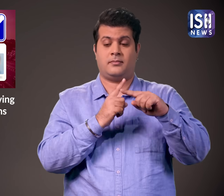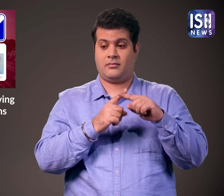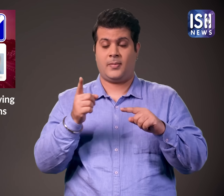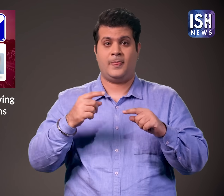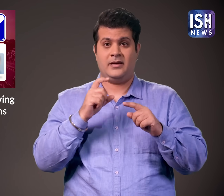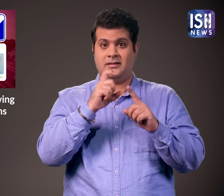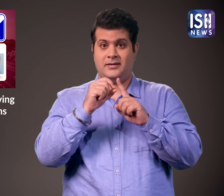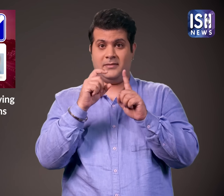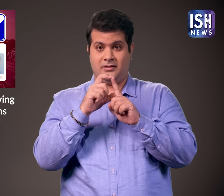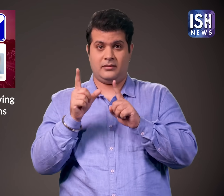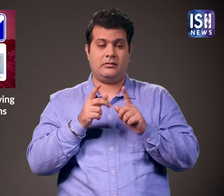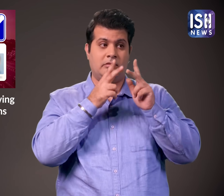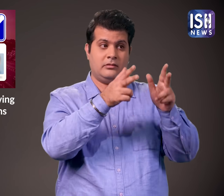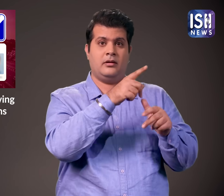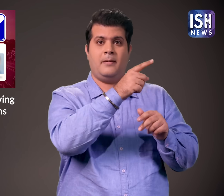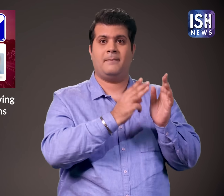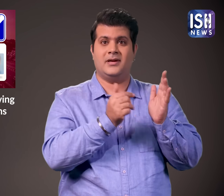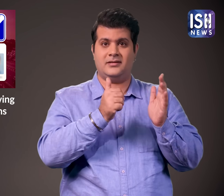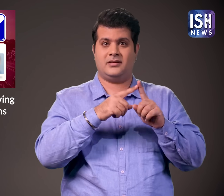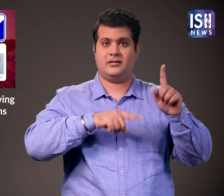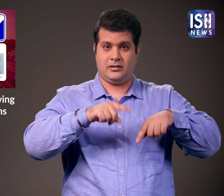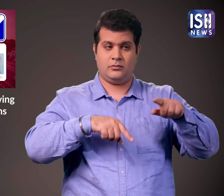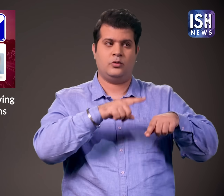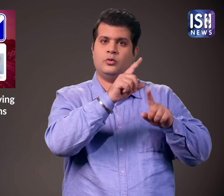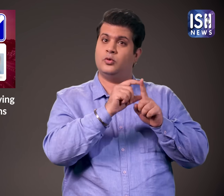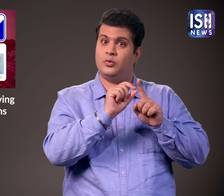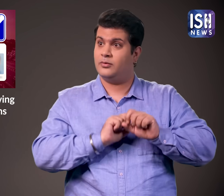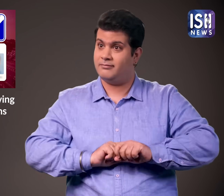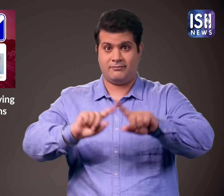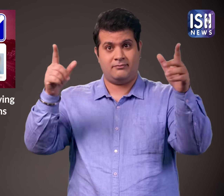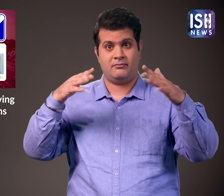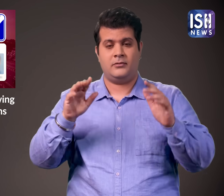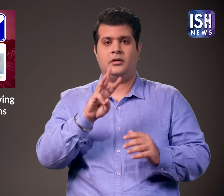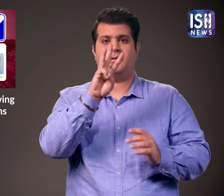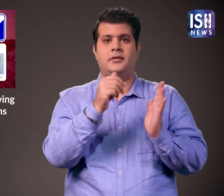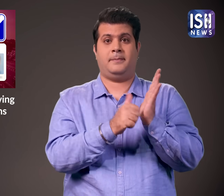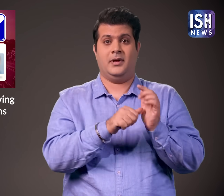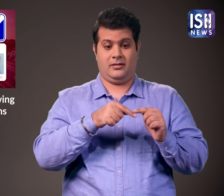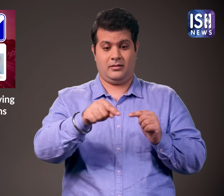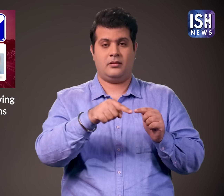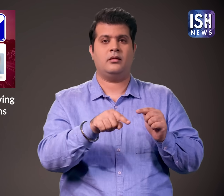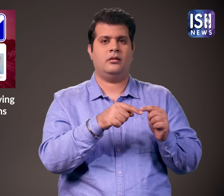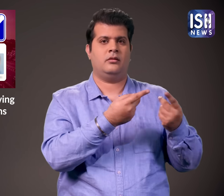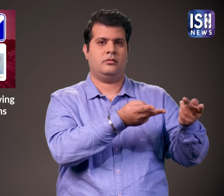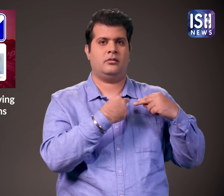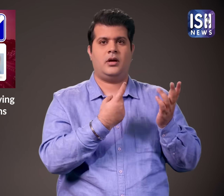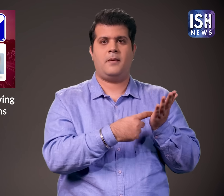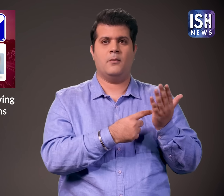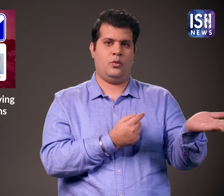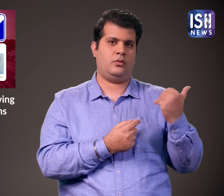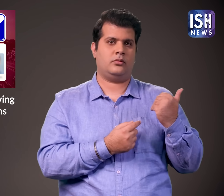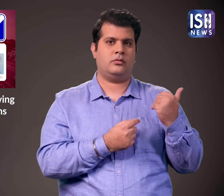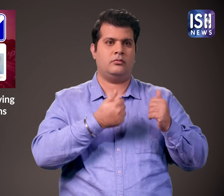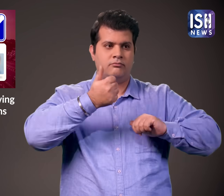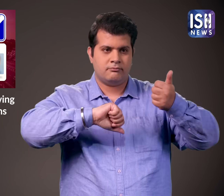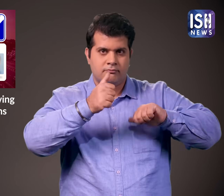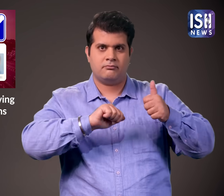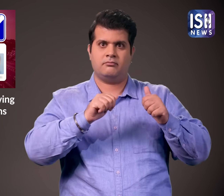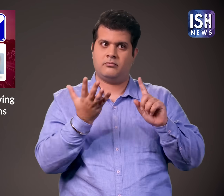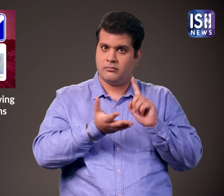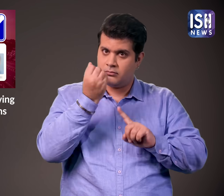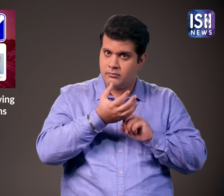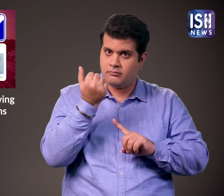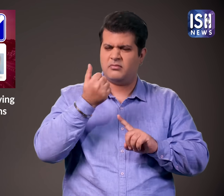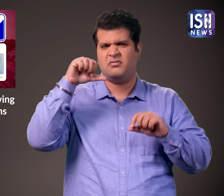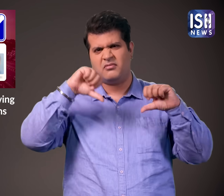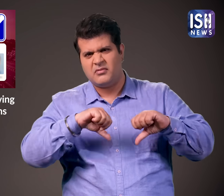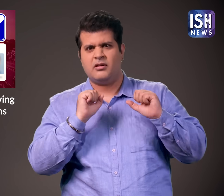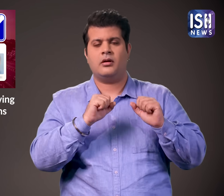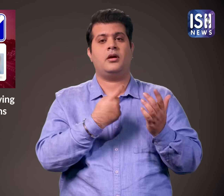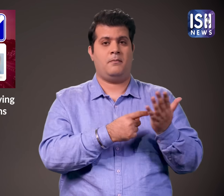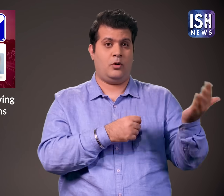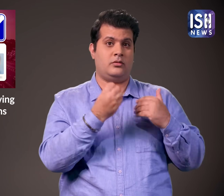CCPD said that the Ministry must submit an Action Taken Report within 3 months